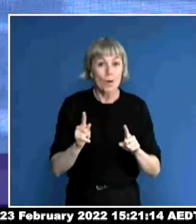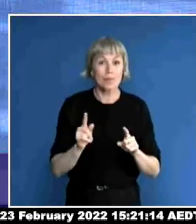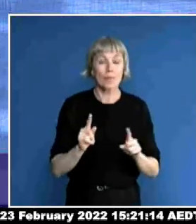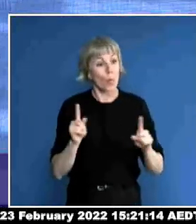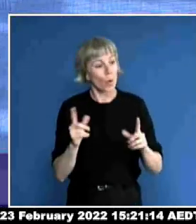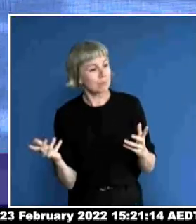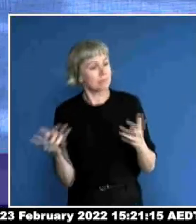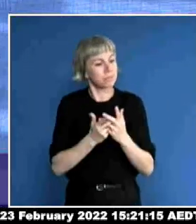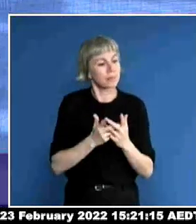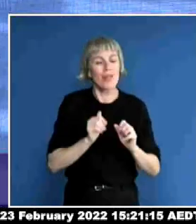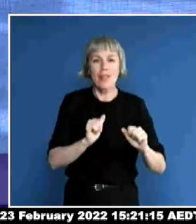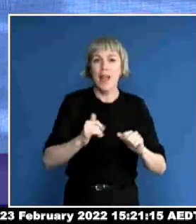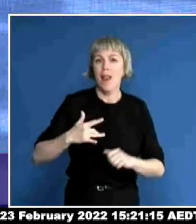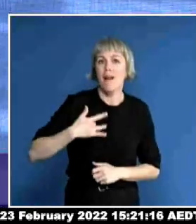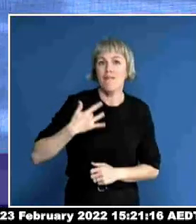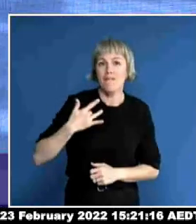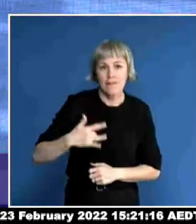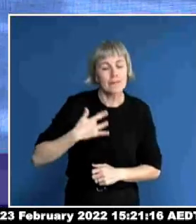opportunities of more practical support.